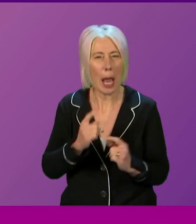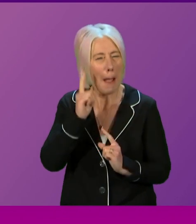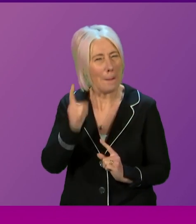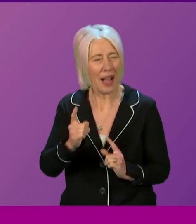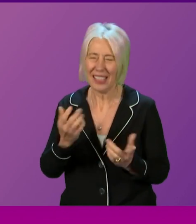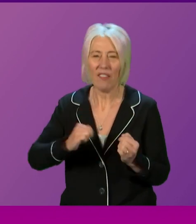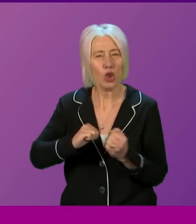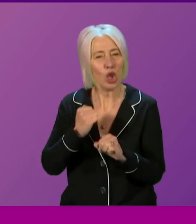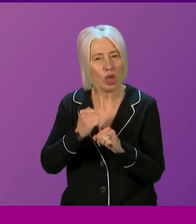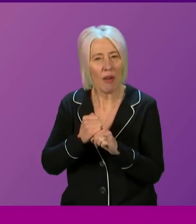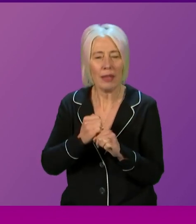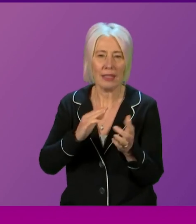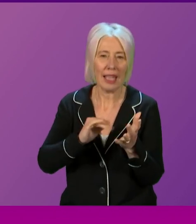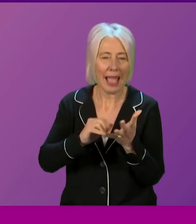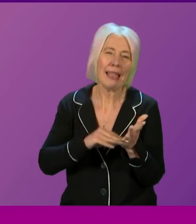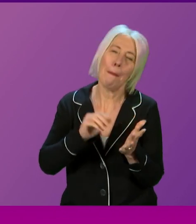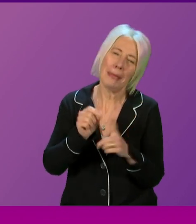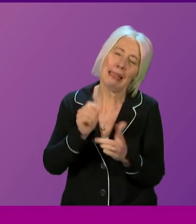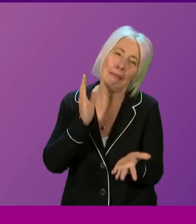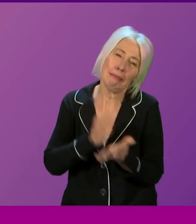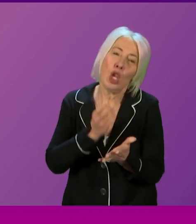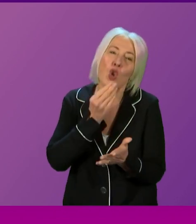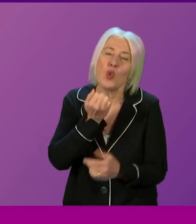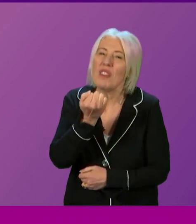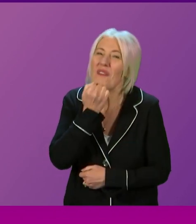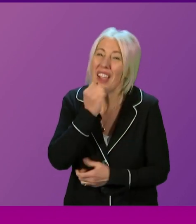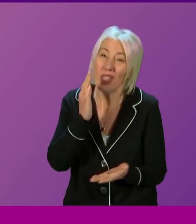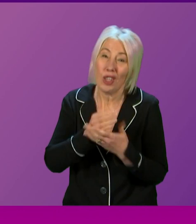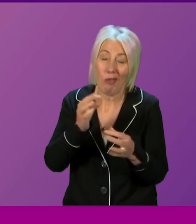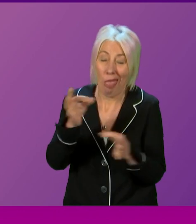Government—the SNP in particular—uses figures that are completely fictitious.